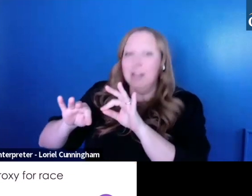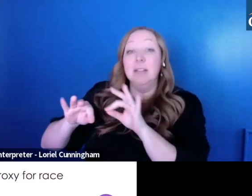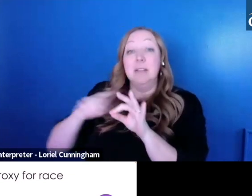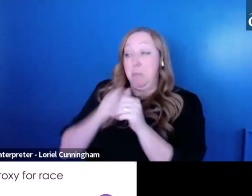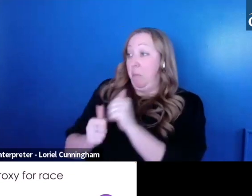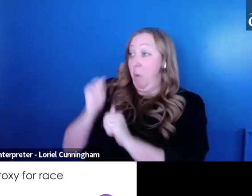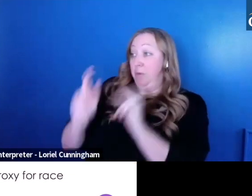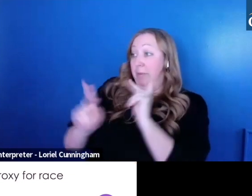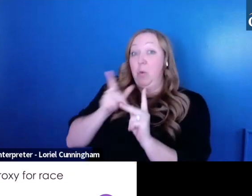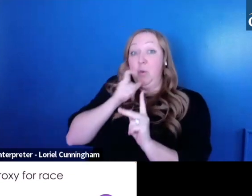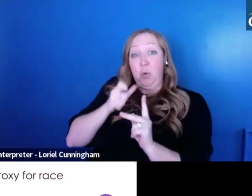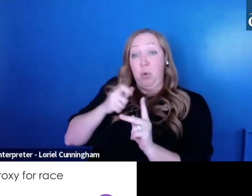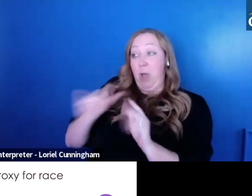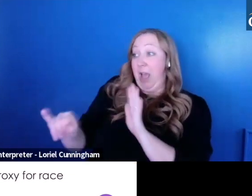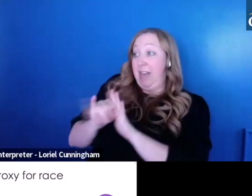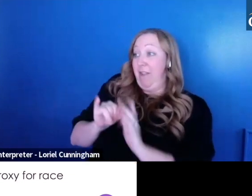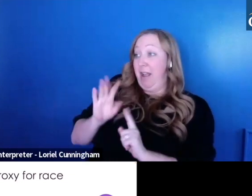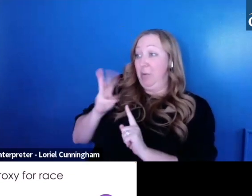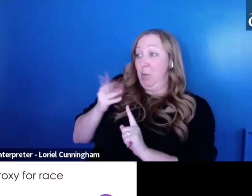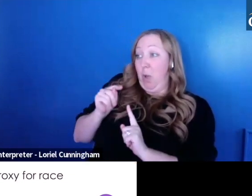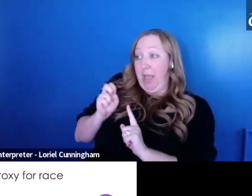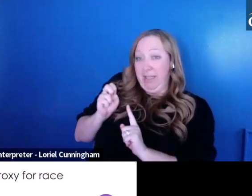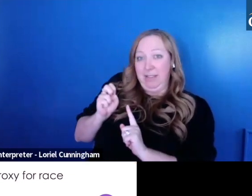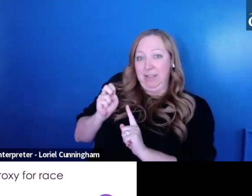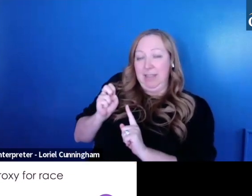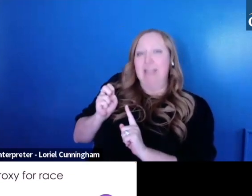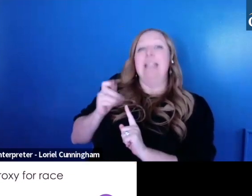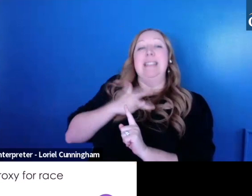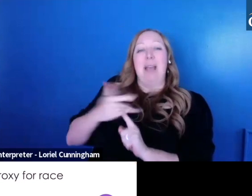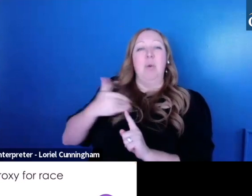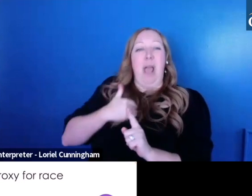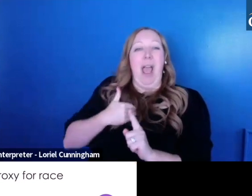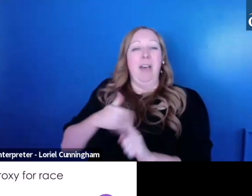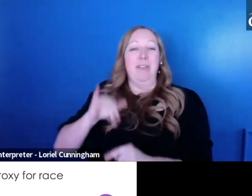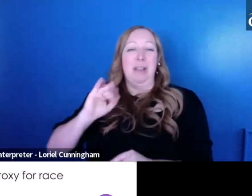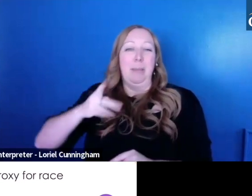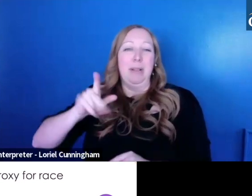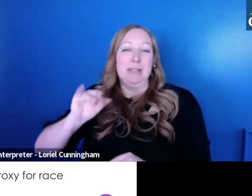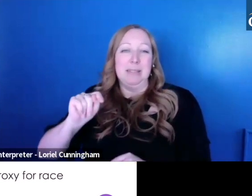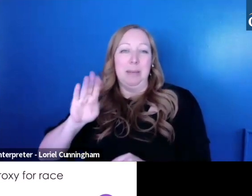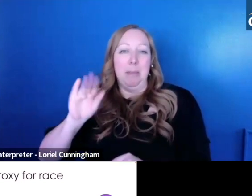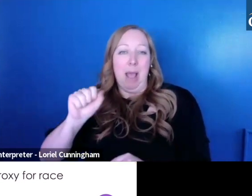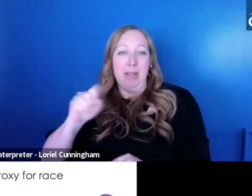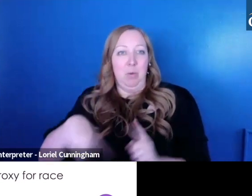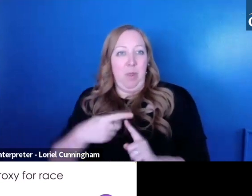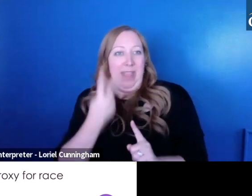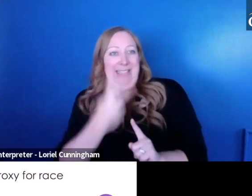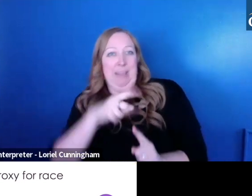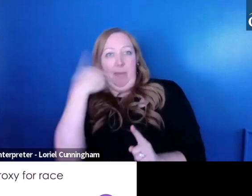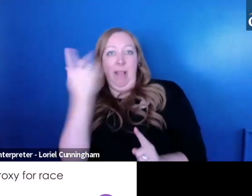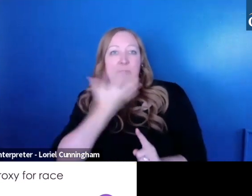bias toward folks who identify as Black. What's very interesting to me is that if we take this model and we say,